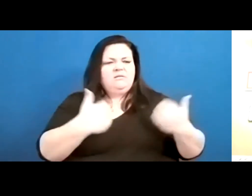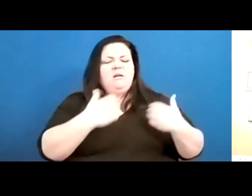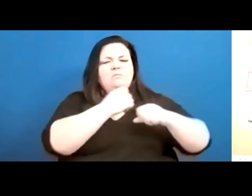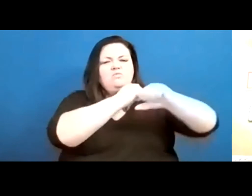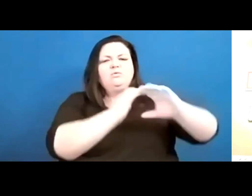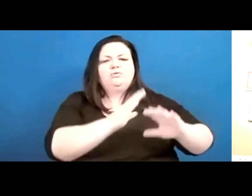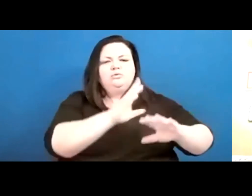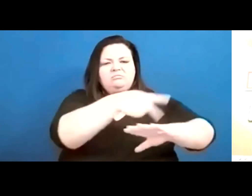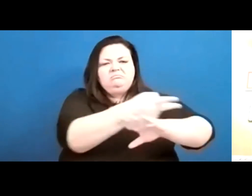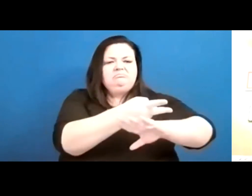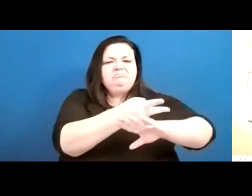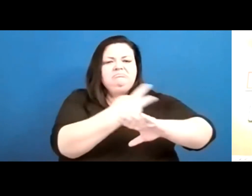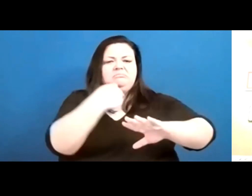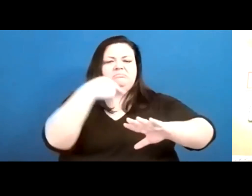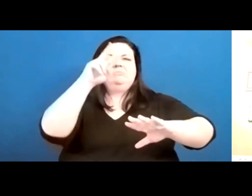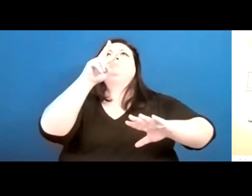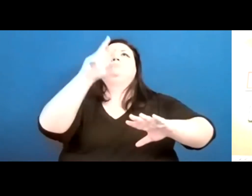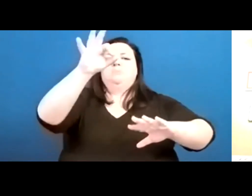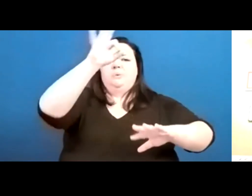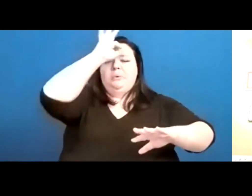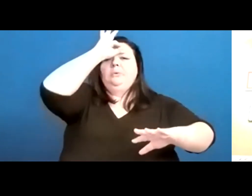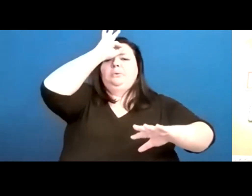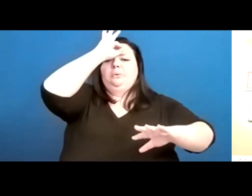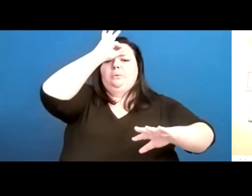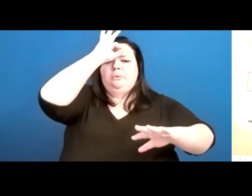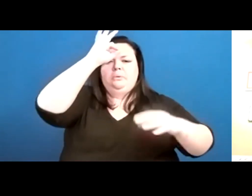black hole on his forehead,/ matter and light imploding/